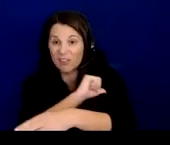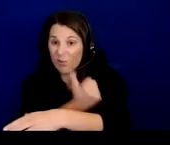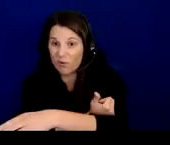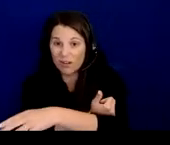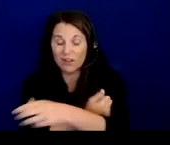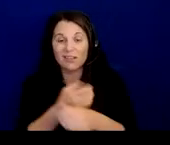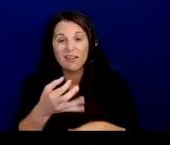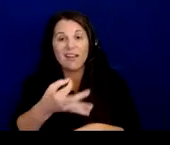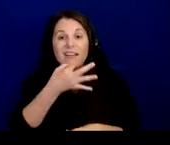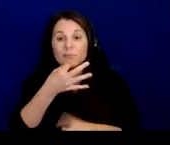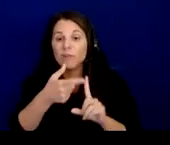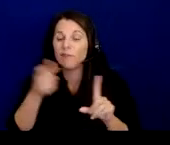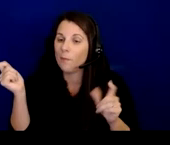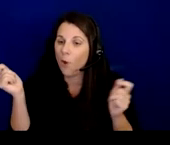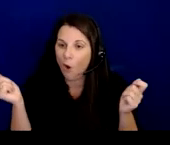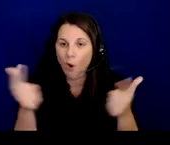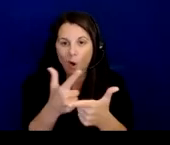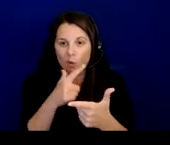And again, this is what I was referring to previously with students being